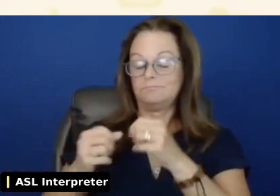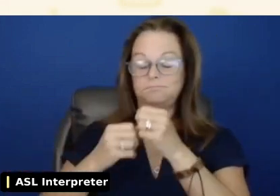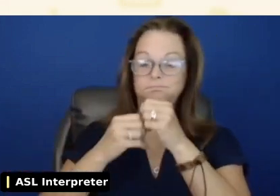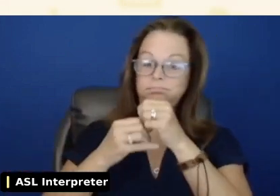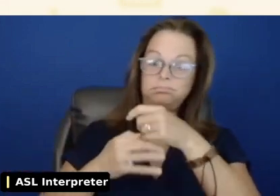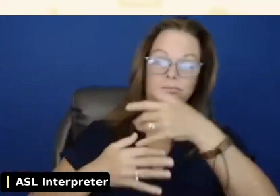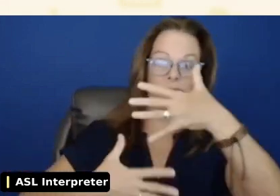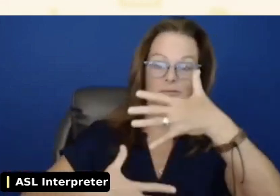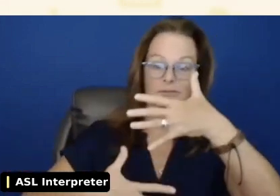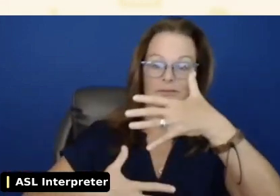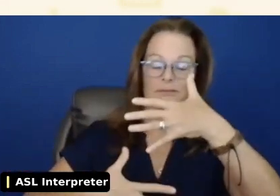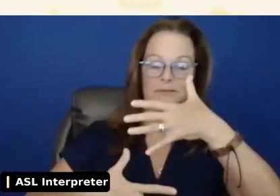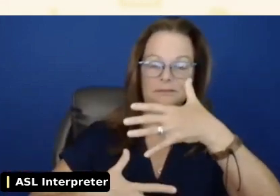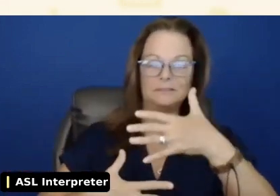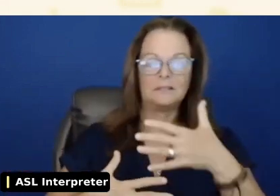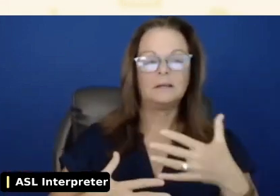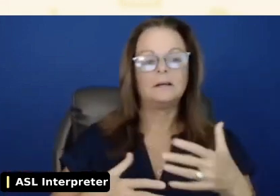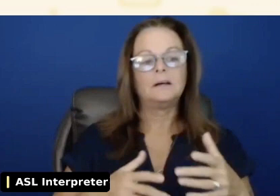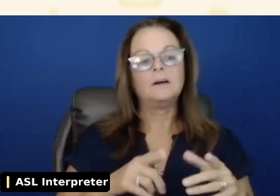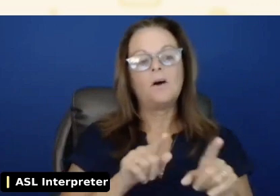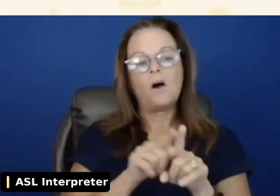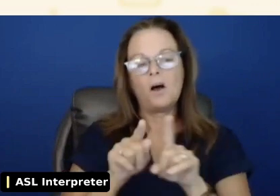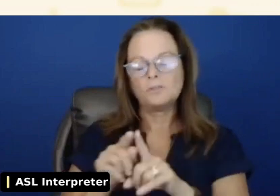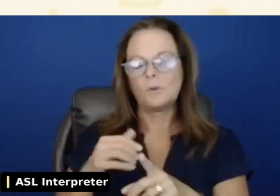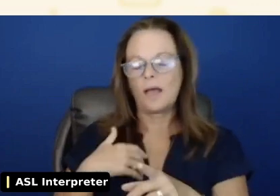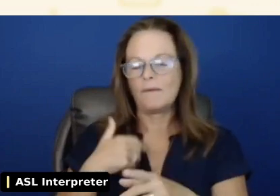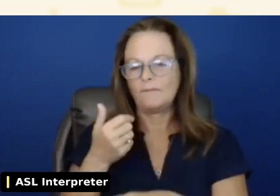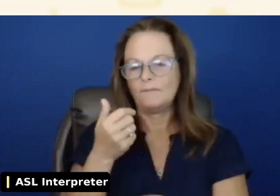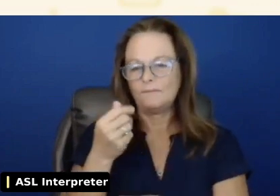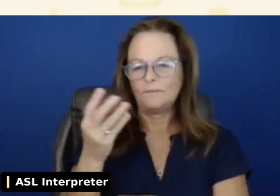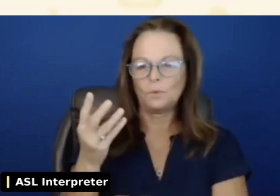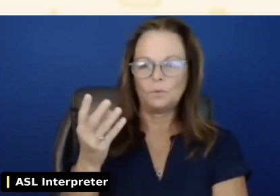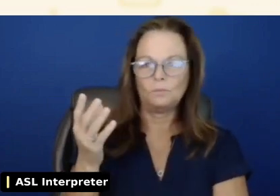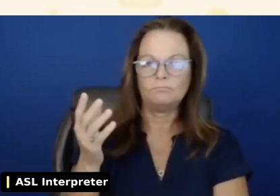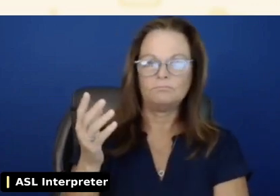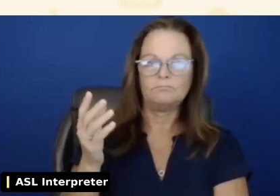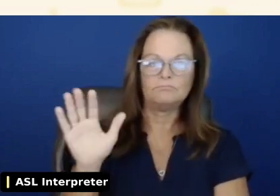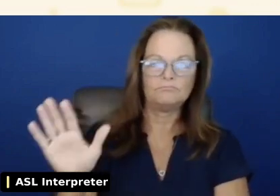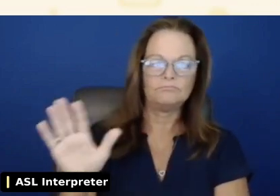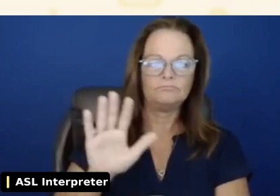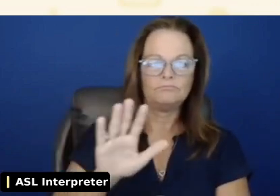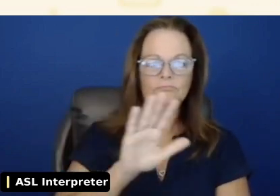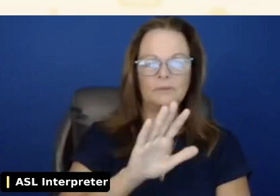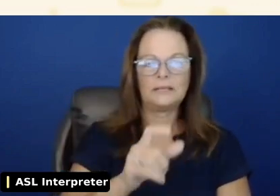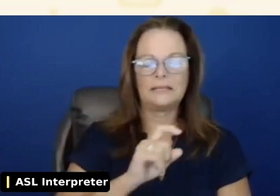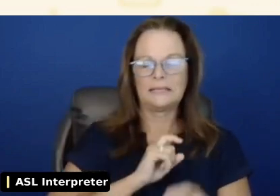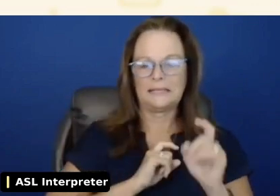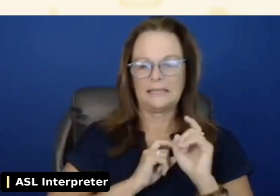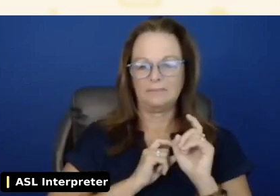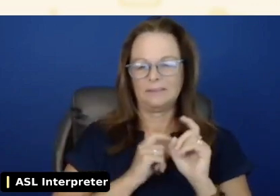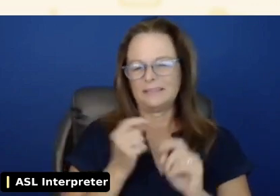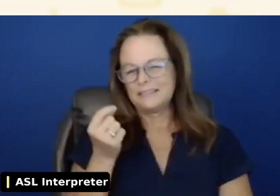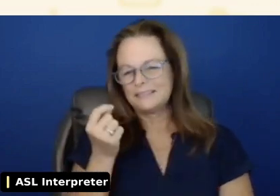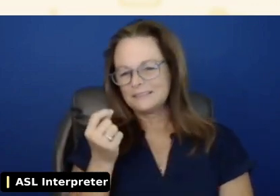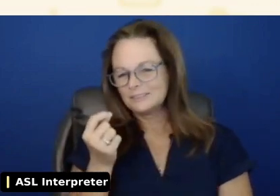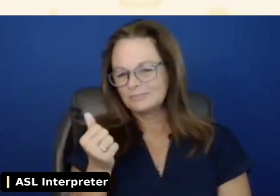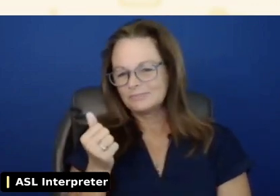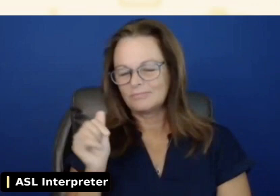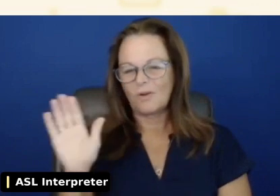we will also focus on a select to provide you a glimpse of the experiences.